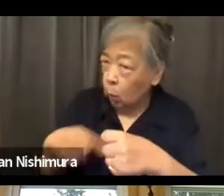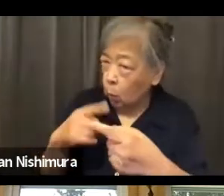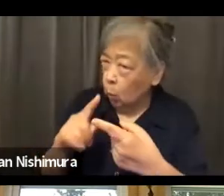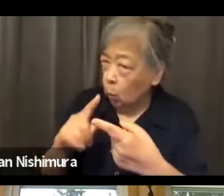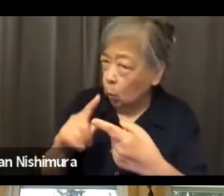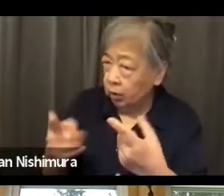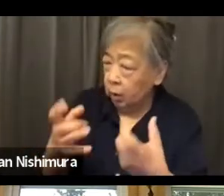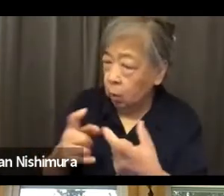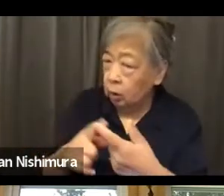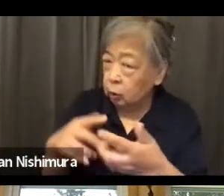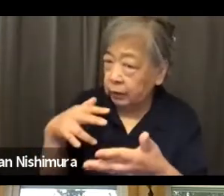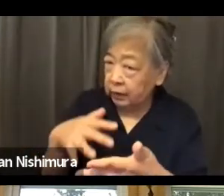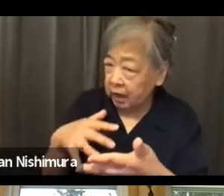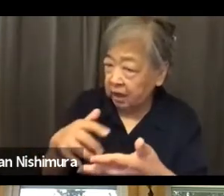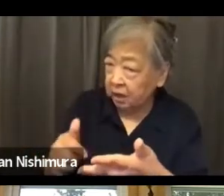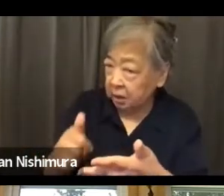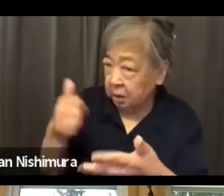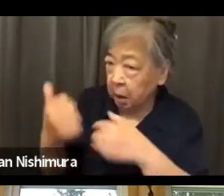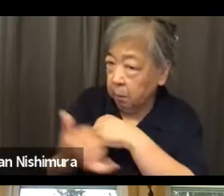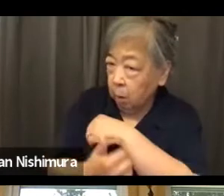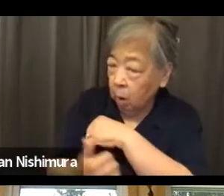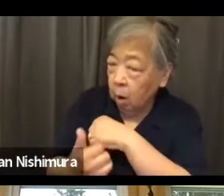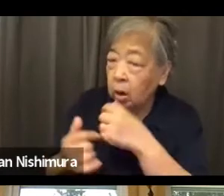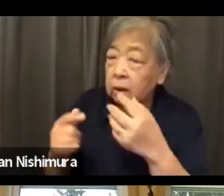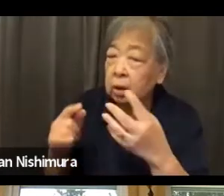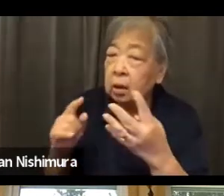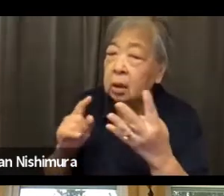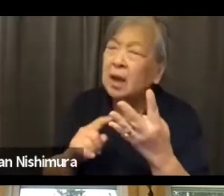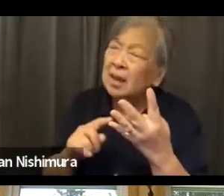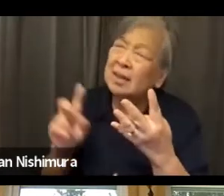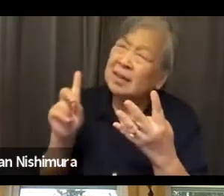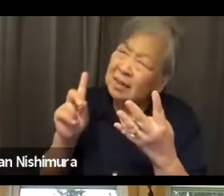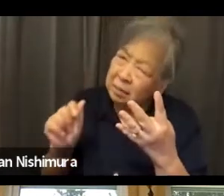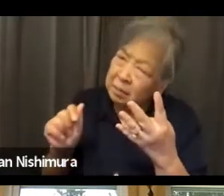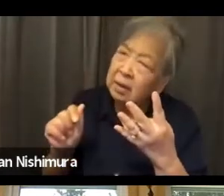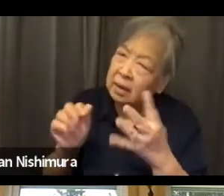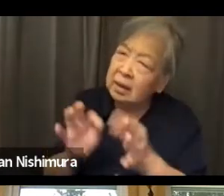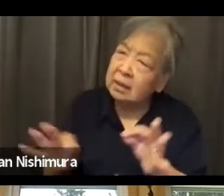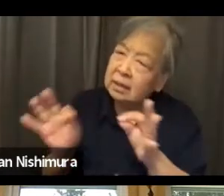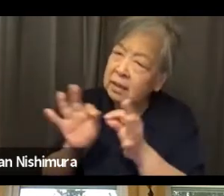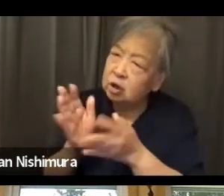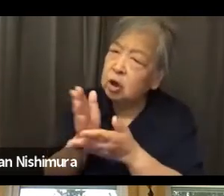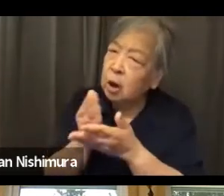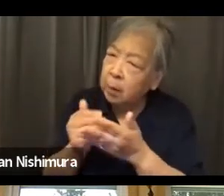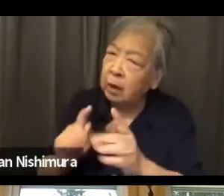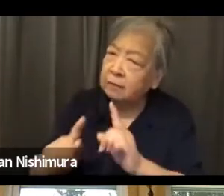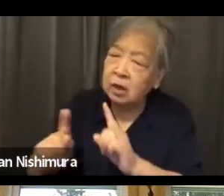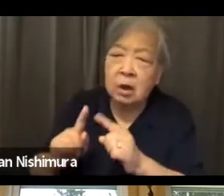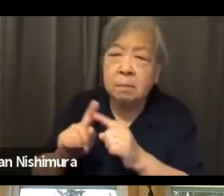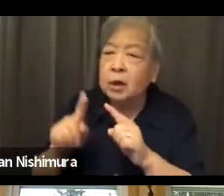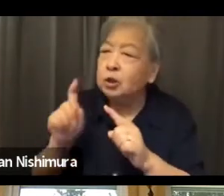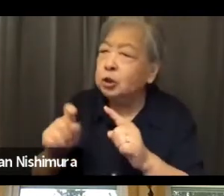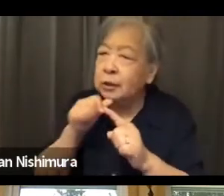The disability, while an essential component of the conversation, should not be the focus.